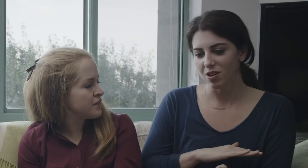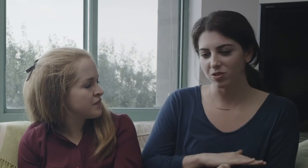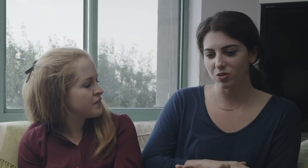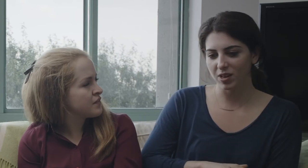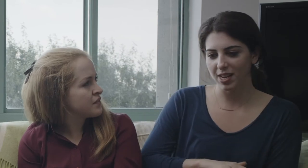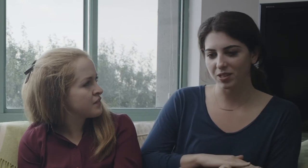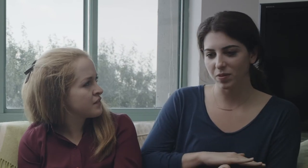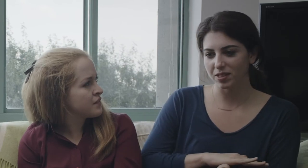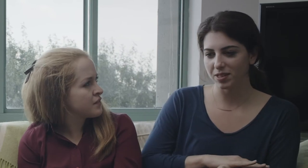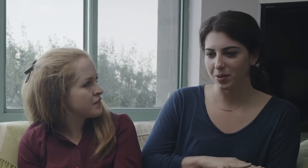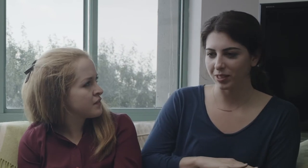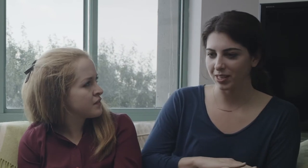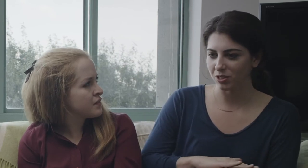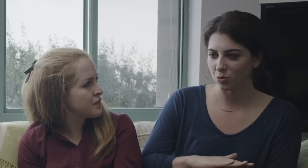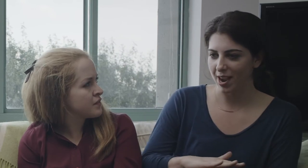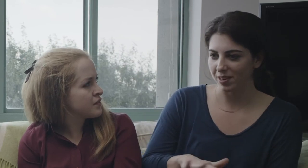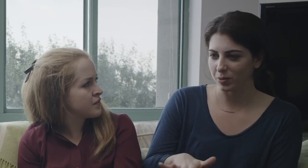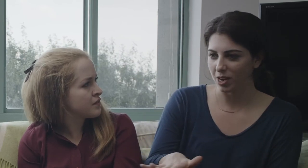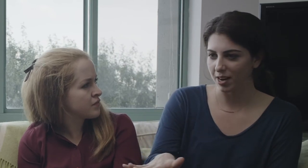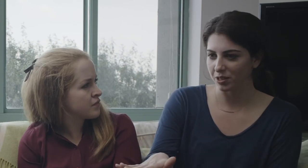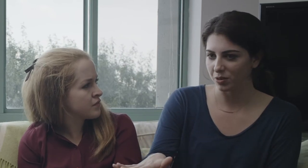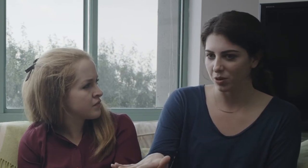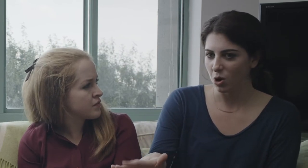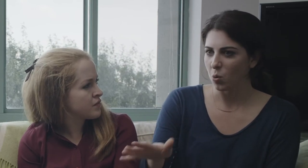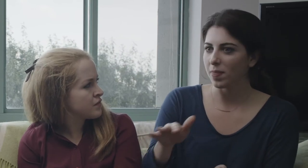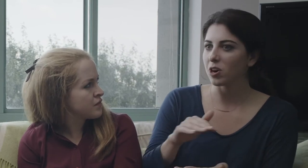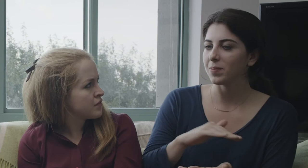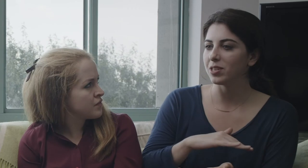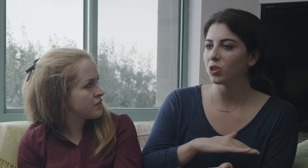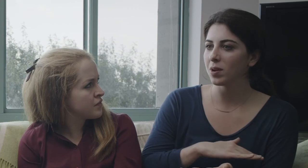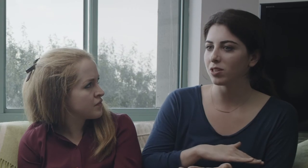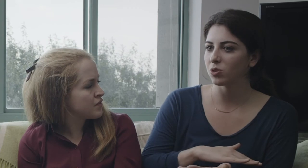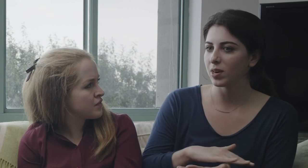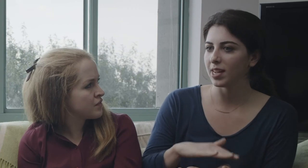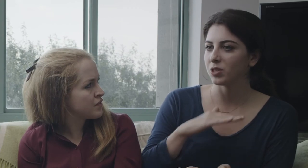There are storylines where the disability is the driving plot when there can be so many storylines